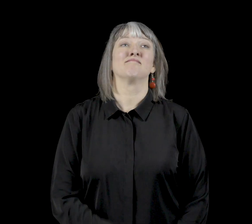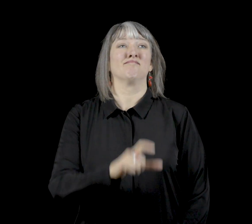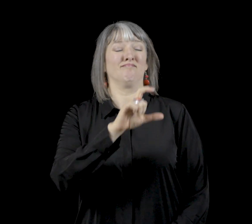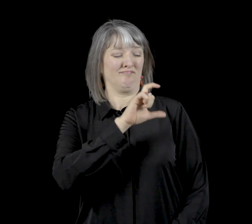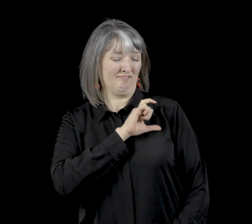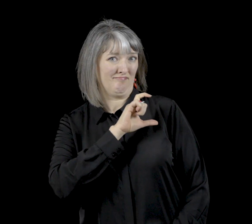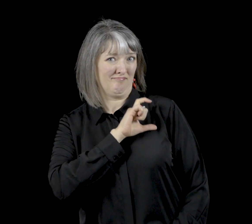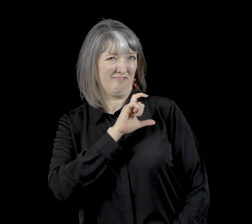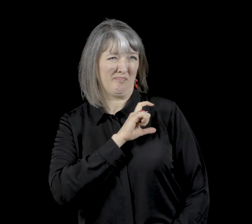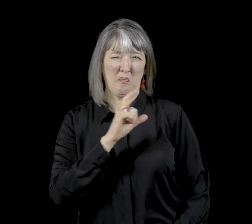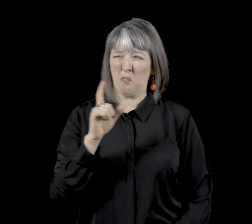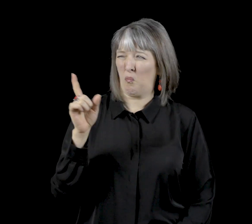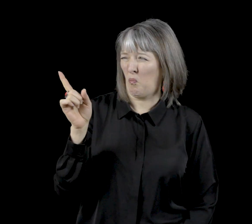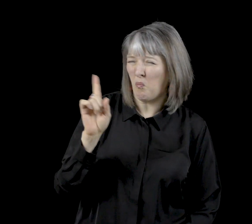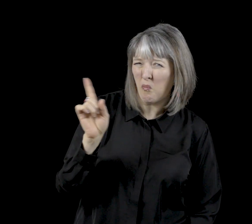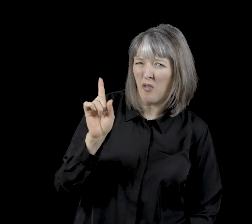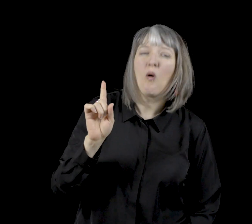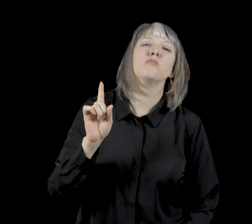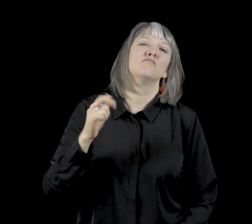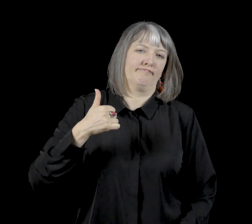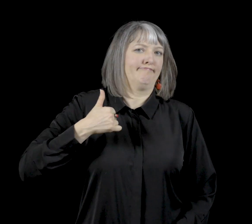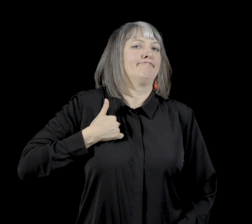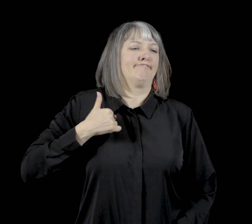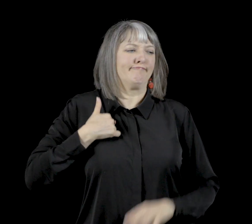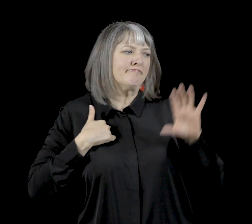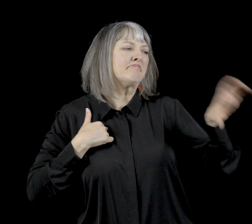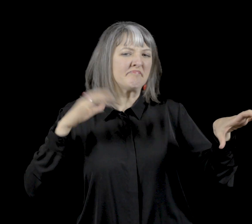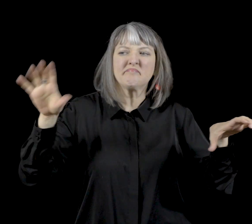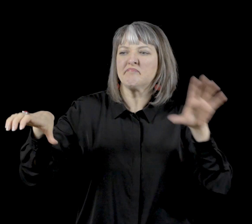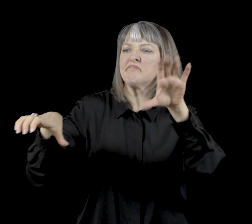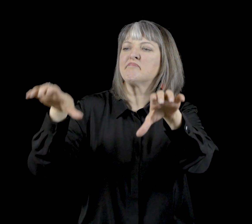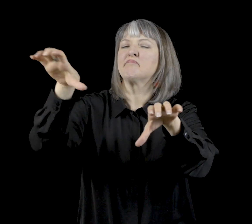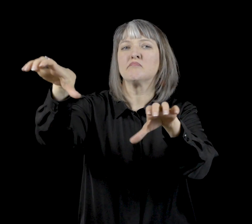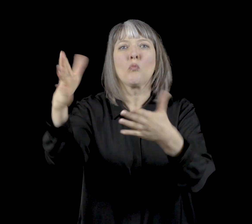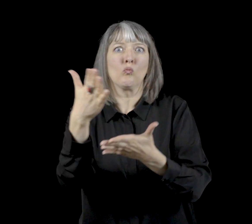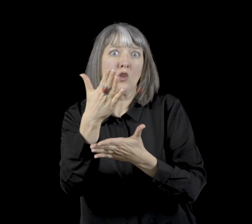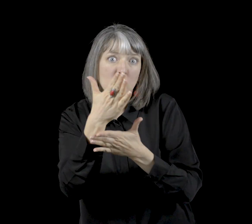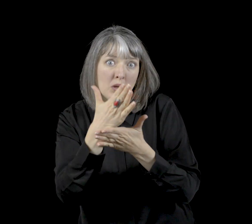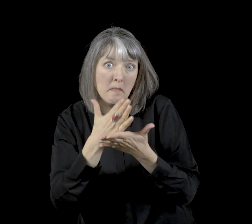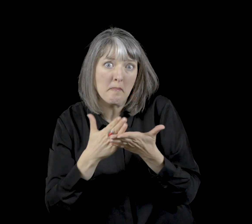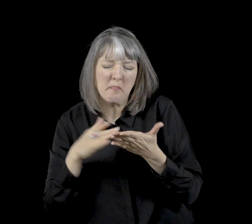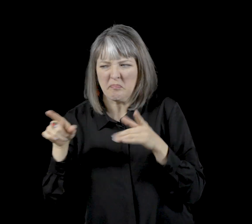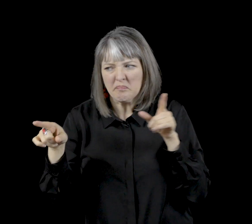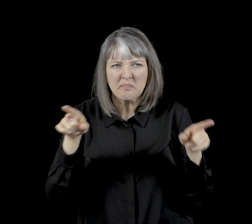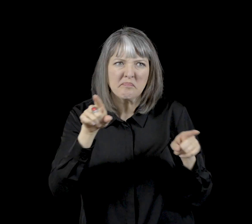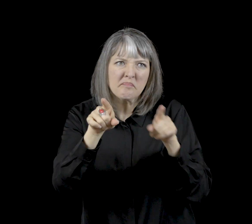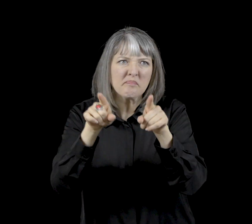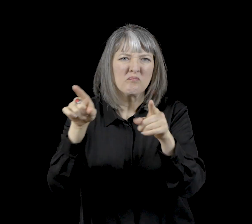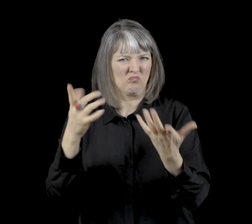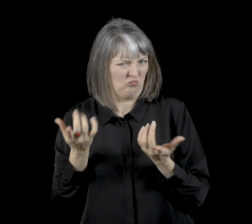POLICE WHERE? CANADA [Set up] SOME [Point to some]